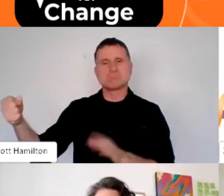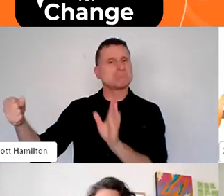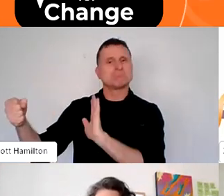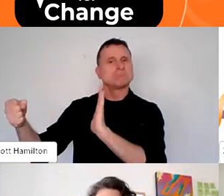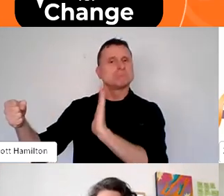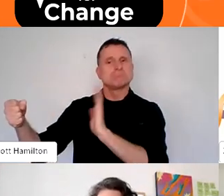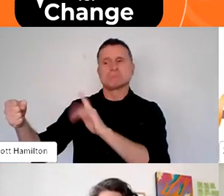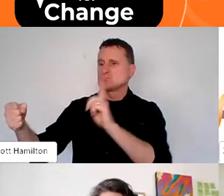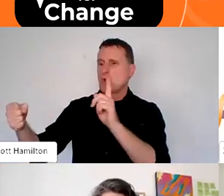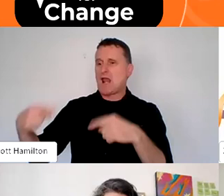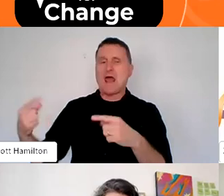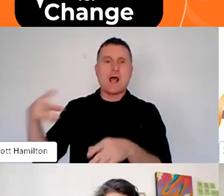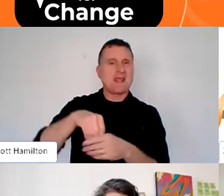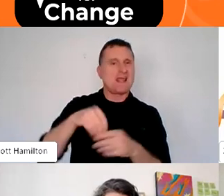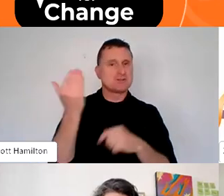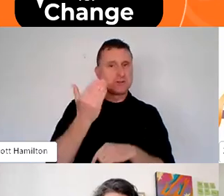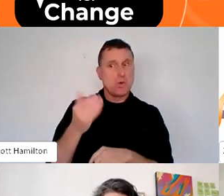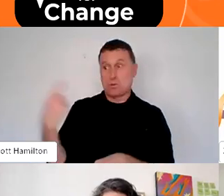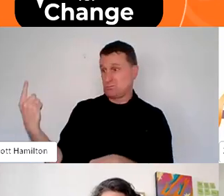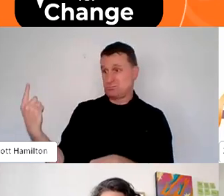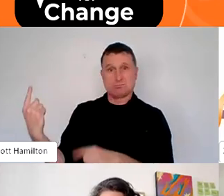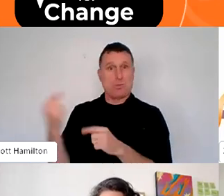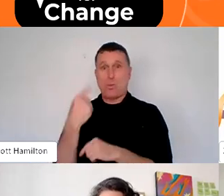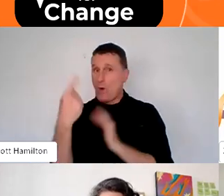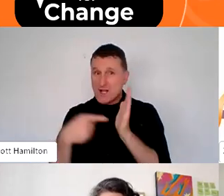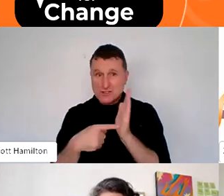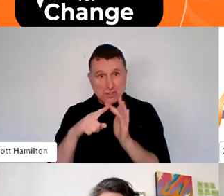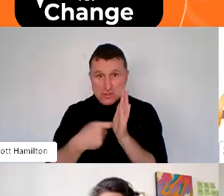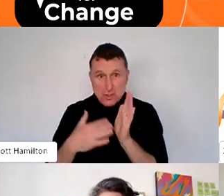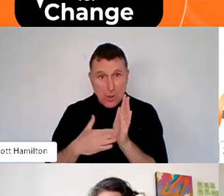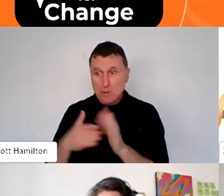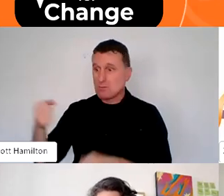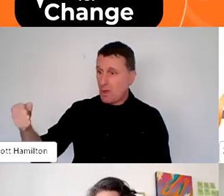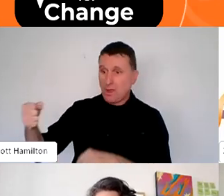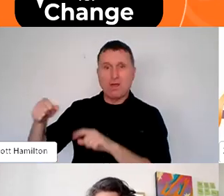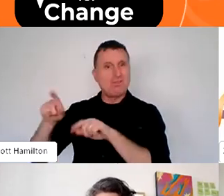So yeah, it's not something that I want to use. It can be there,